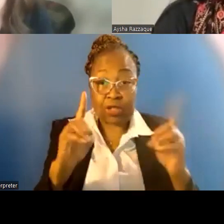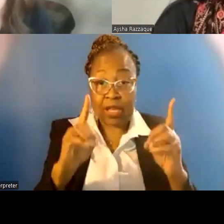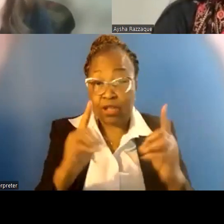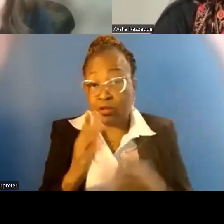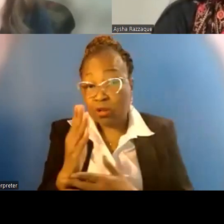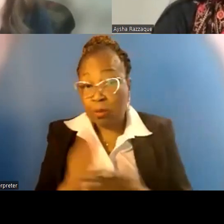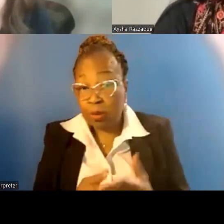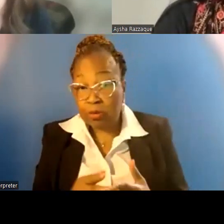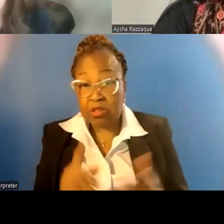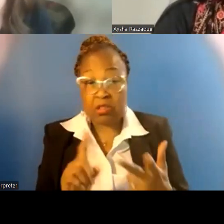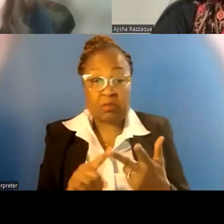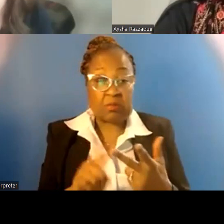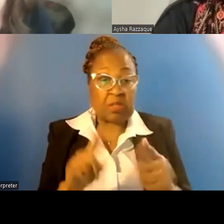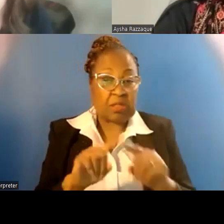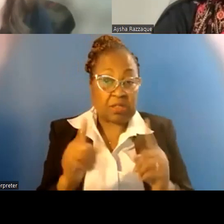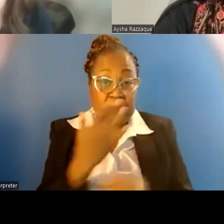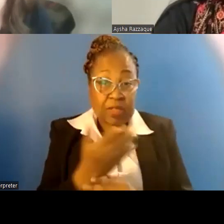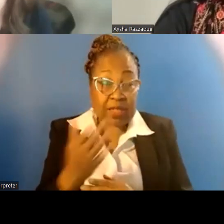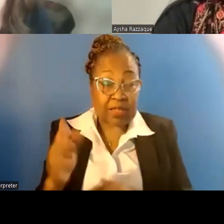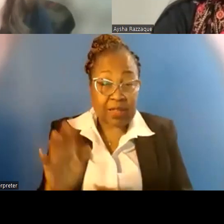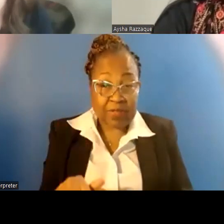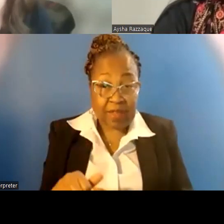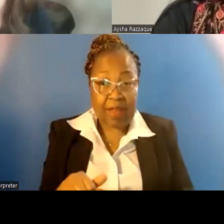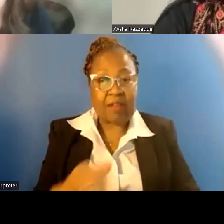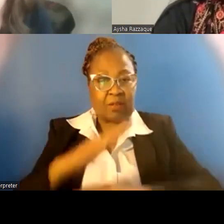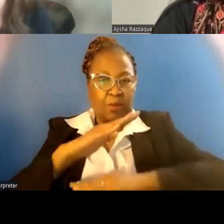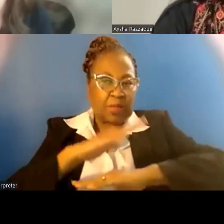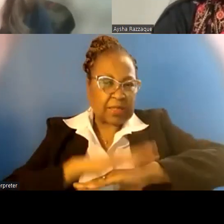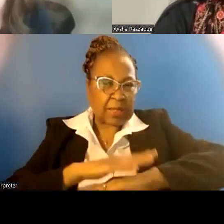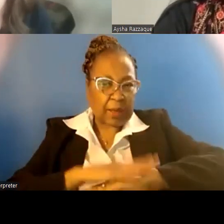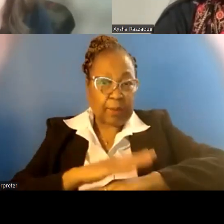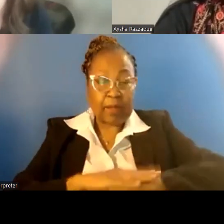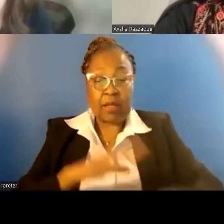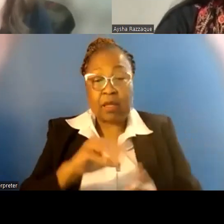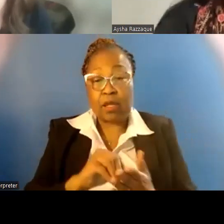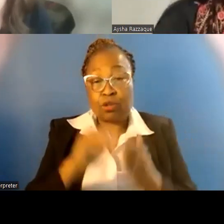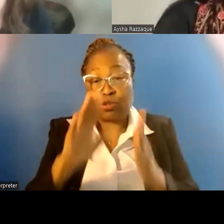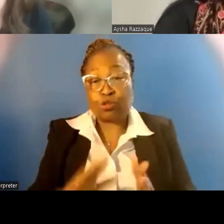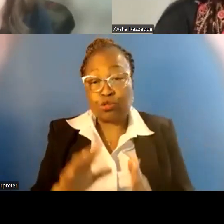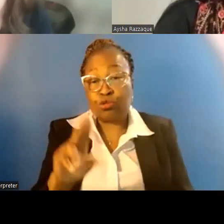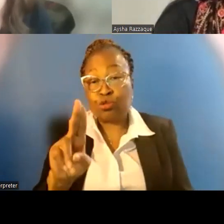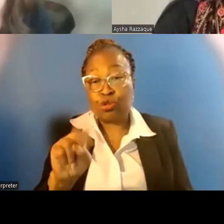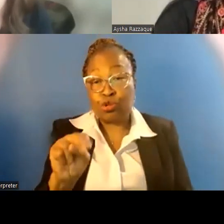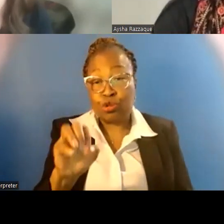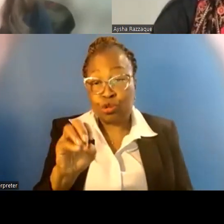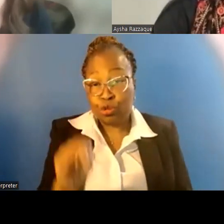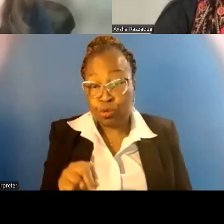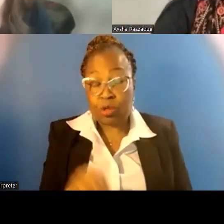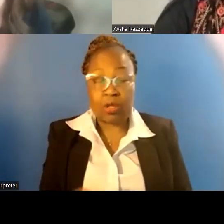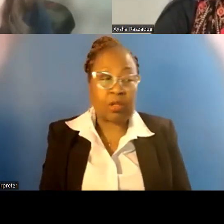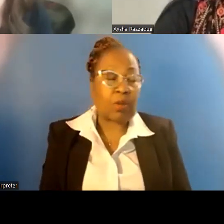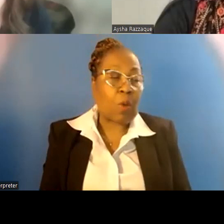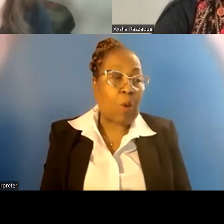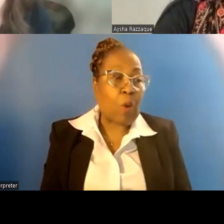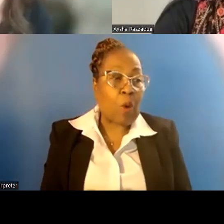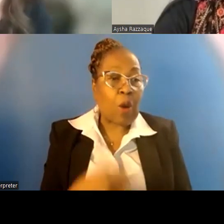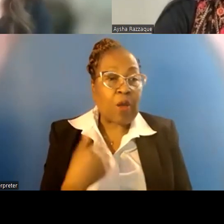And they will do tabling in our student union, for example, where they'll have little educational components